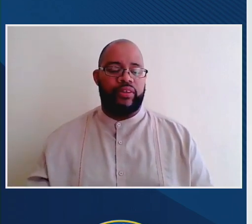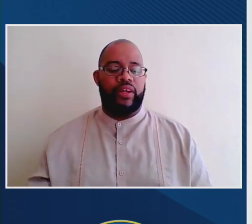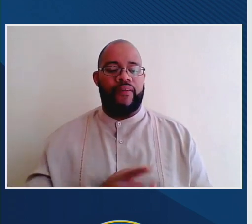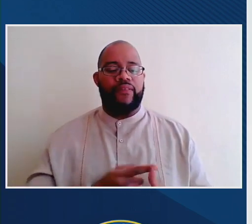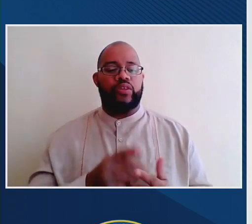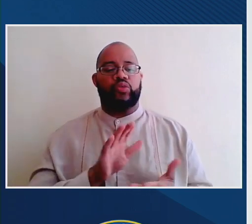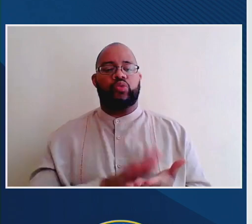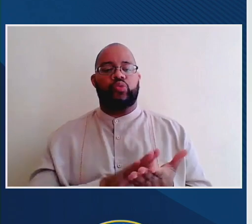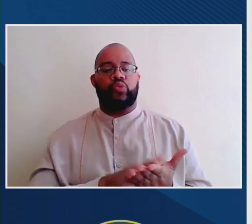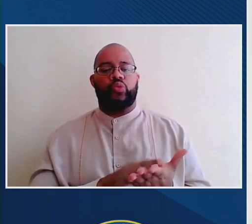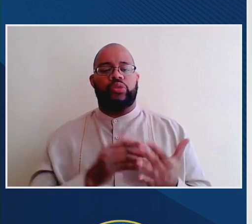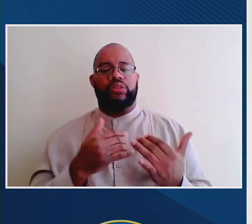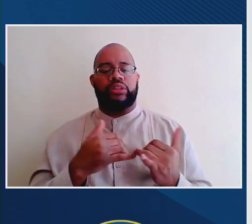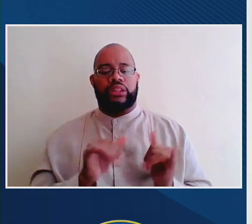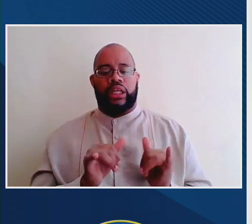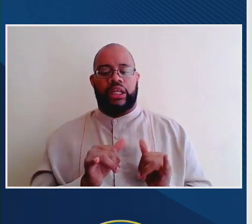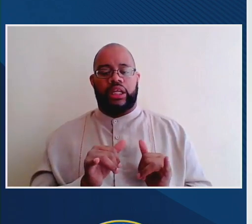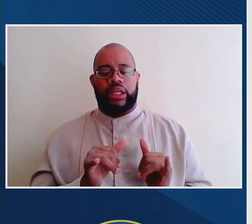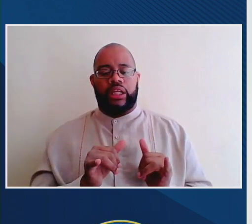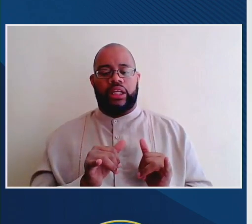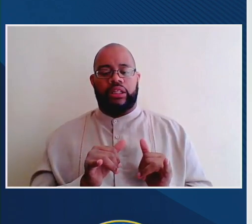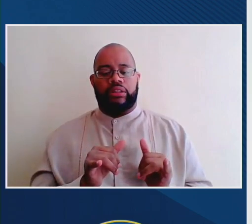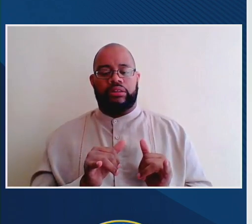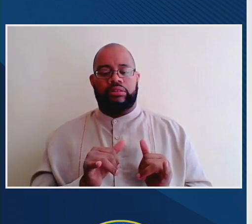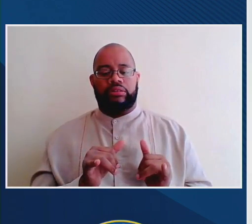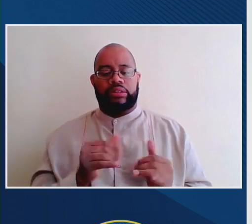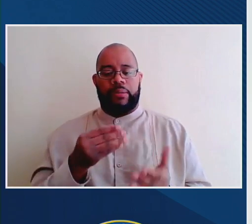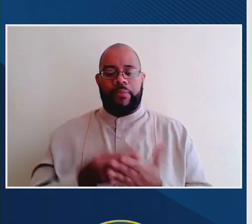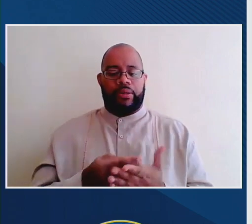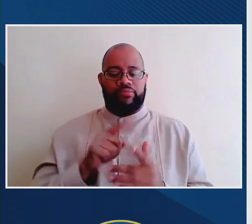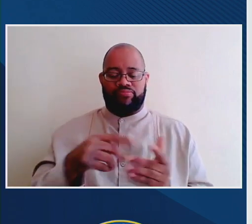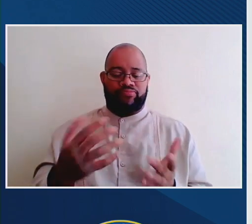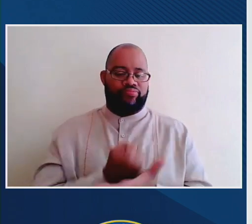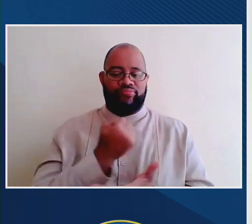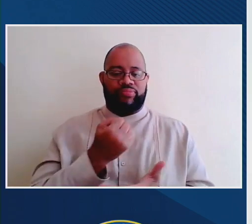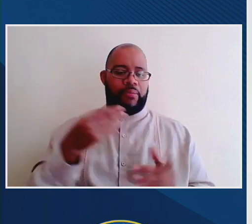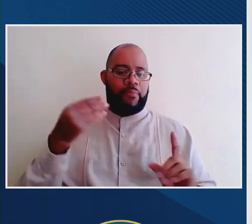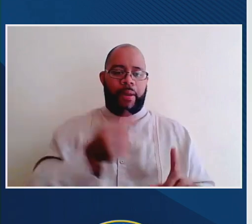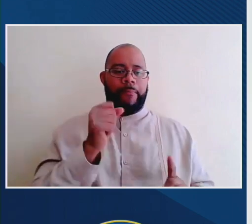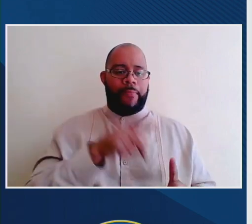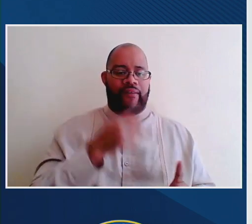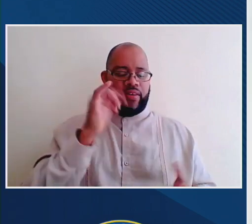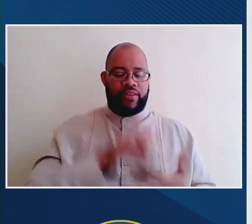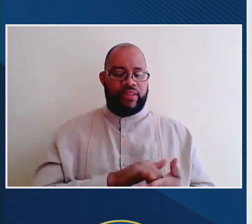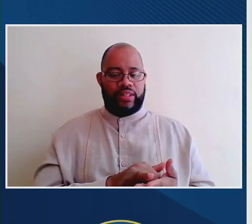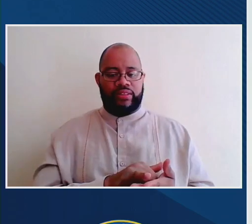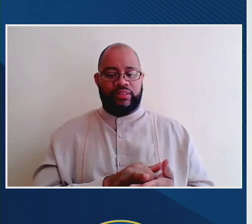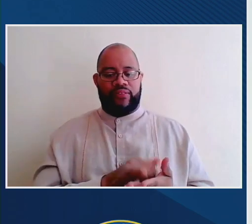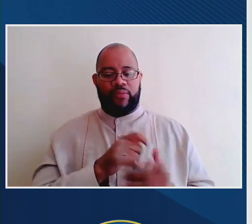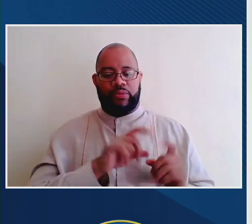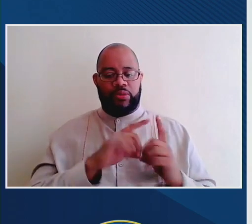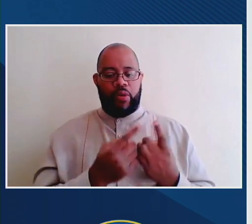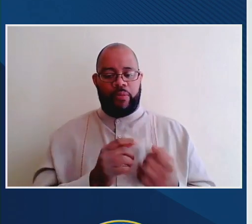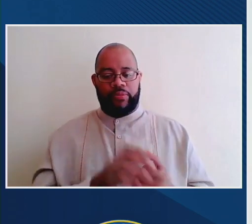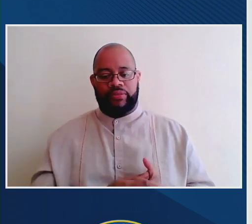be out that money and would not be able to obtain reimbursement for those amounts from the Department if we deny their